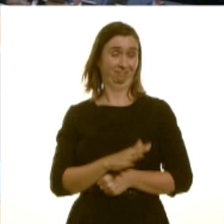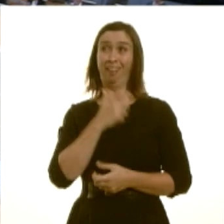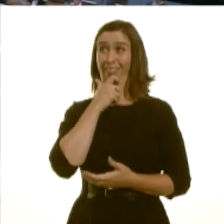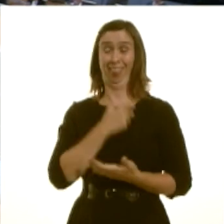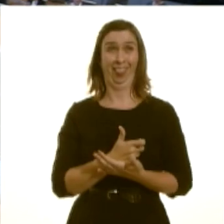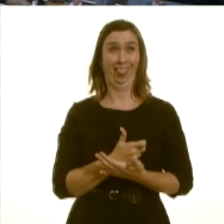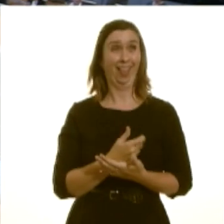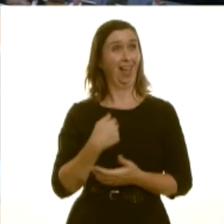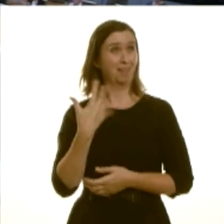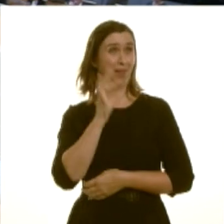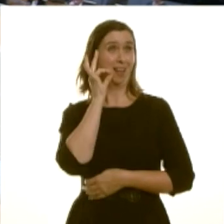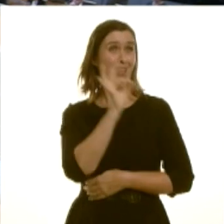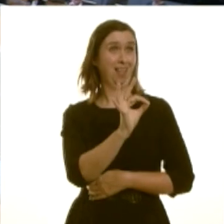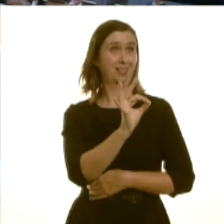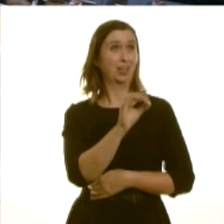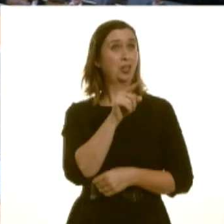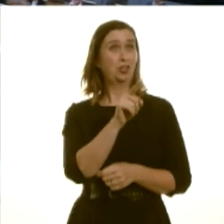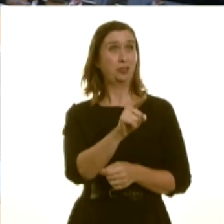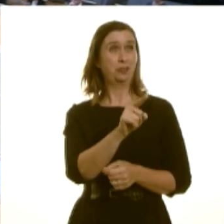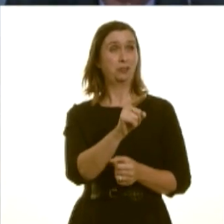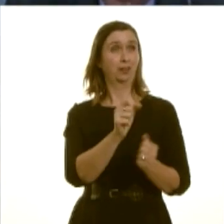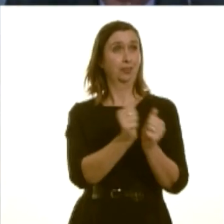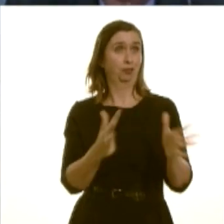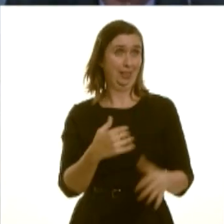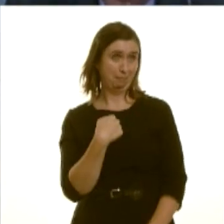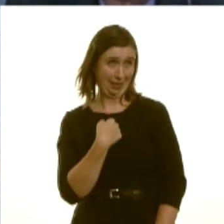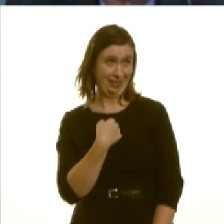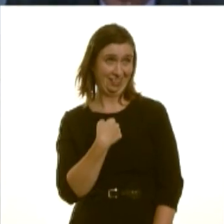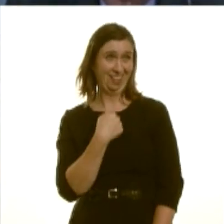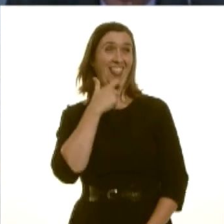question, you were unable to stand in agreement with my good self. I also note the point that